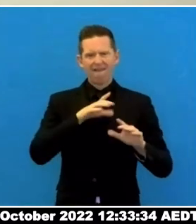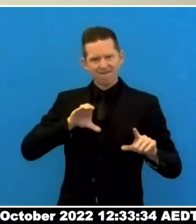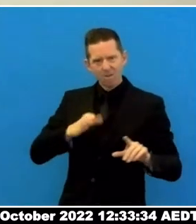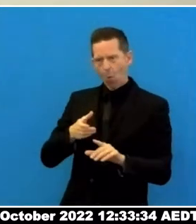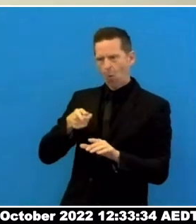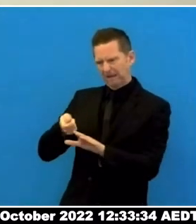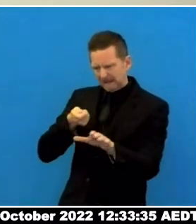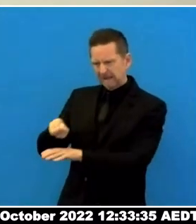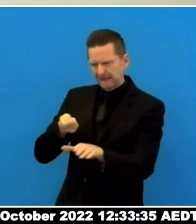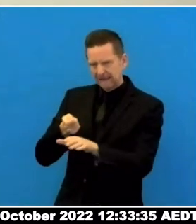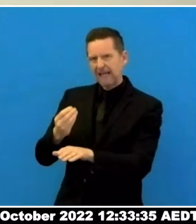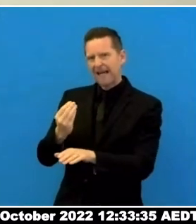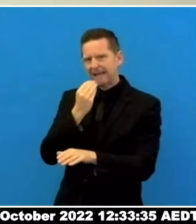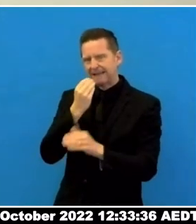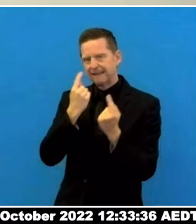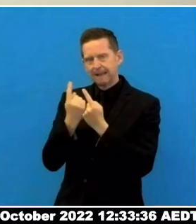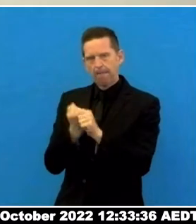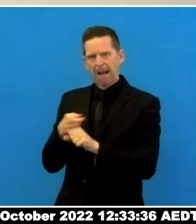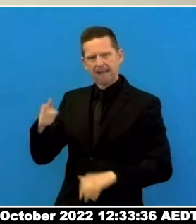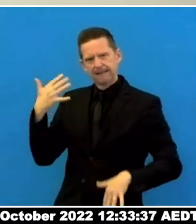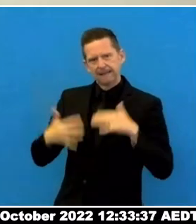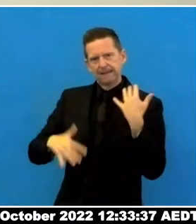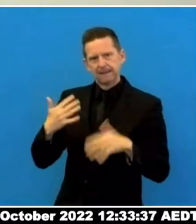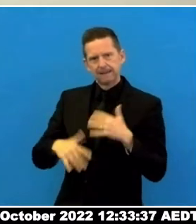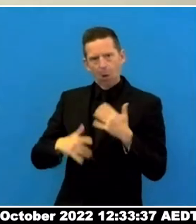as part of her torture in her country of origin.